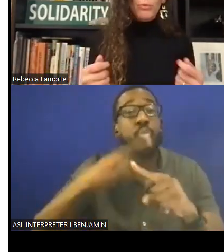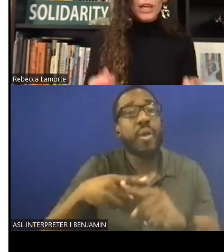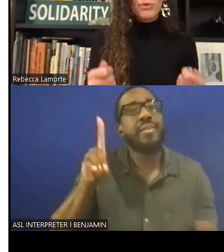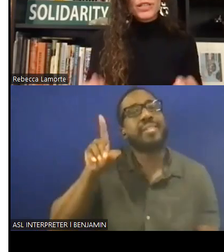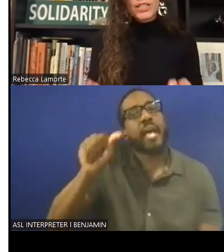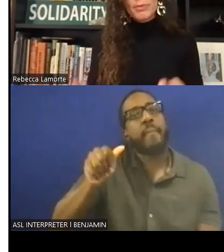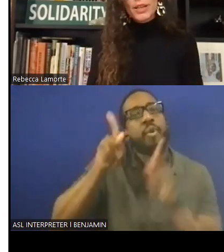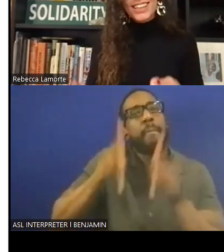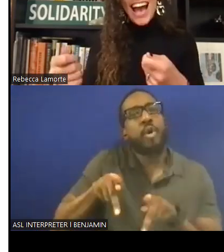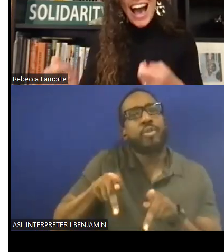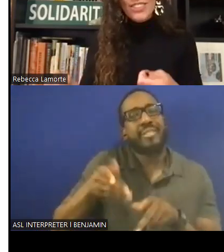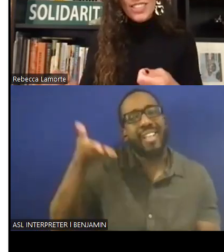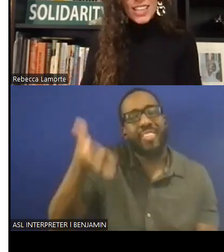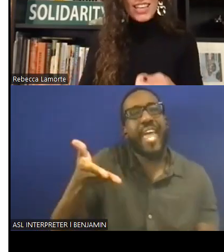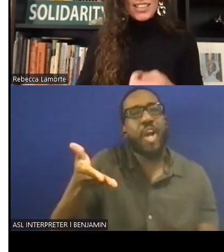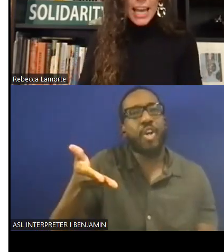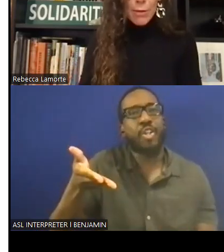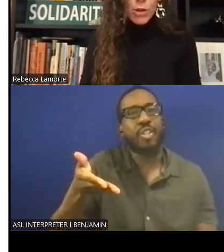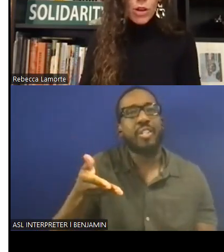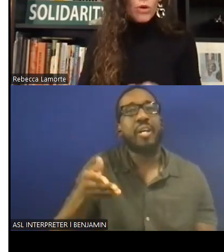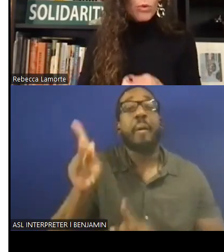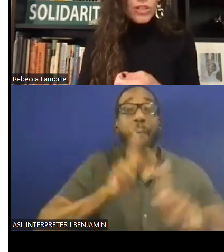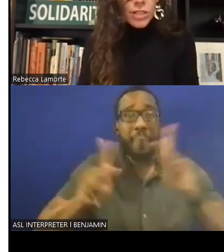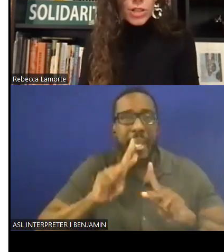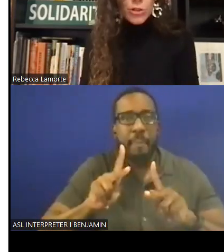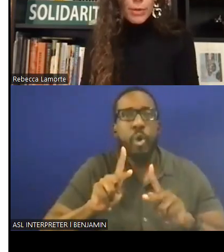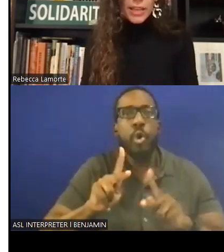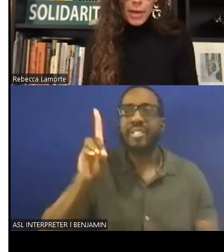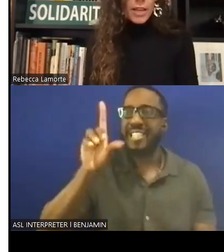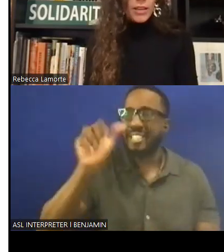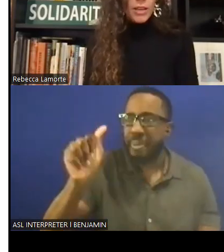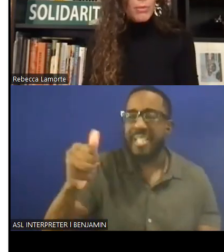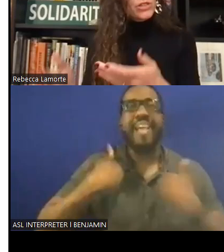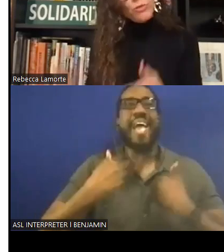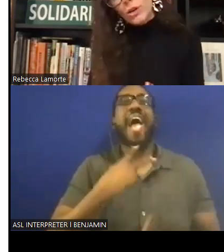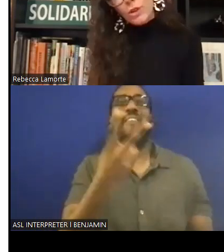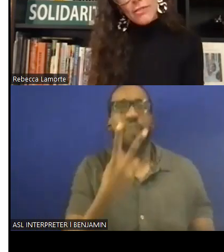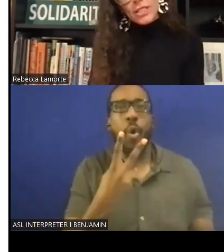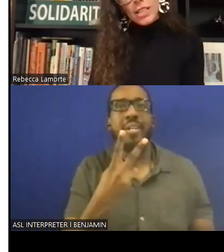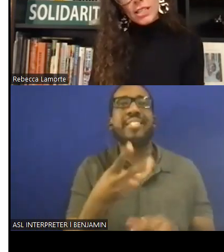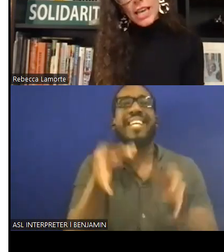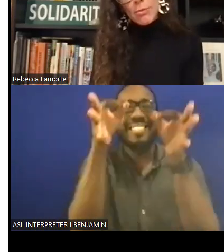When people with disabilities have a seat at the table where decisions are being made. Because if we don't have a seat at the table,